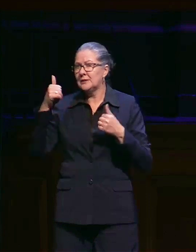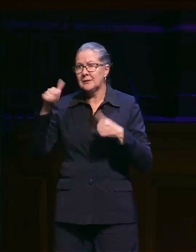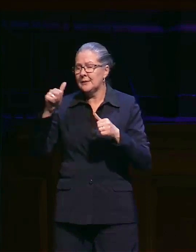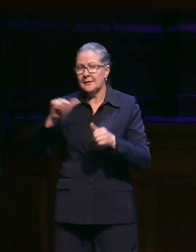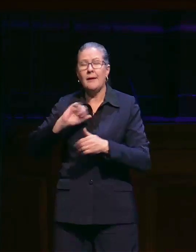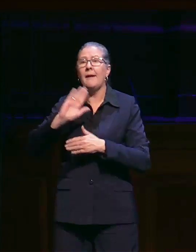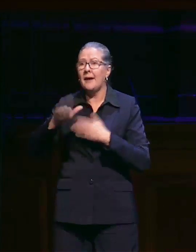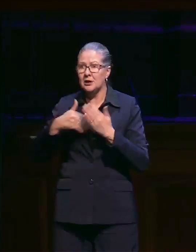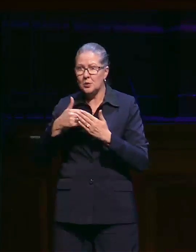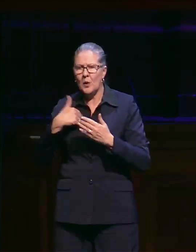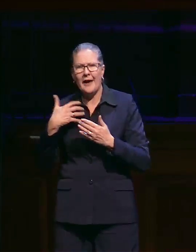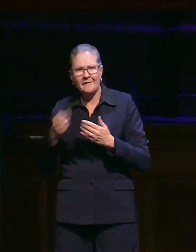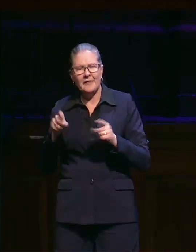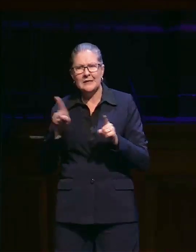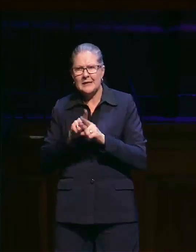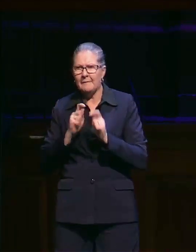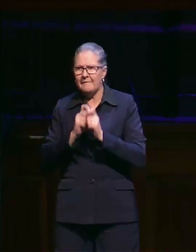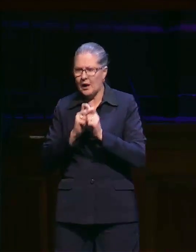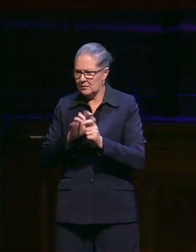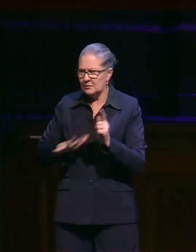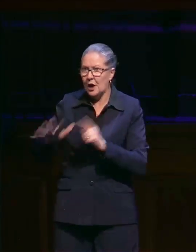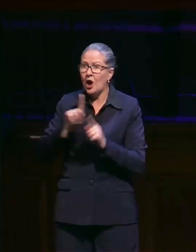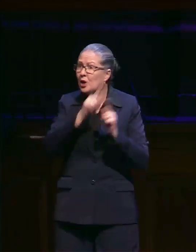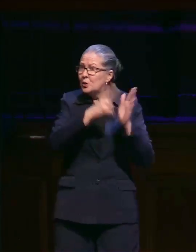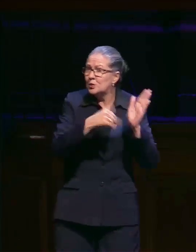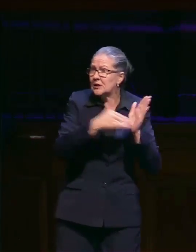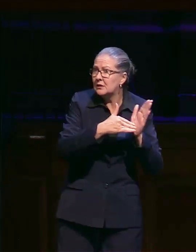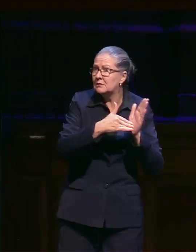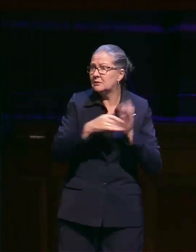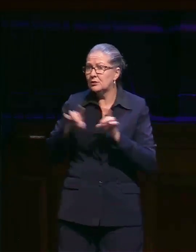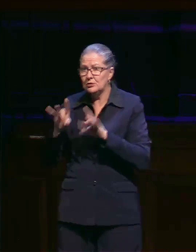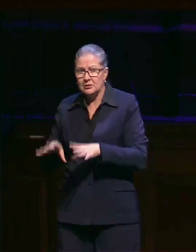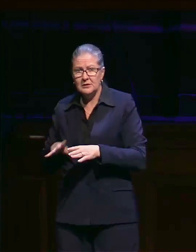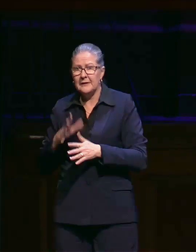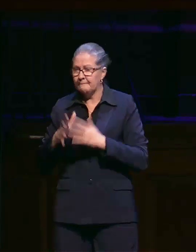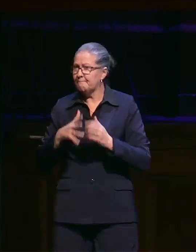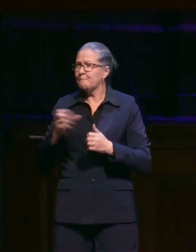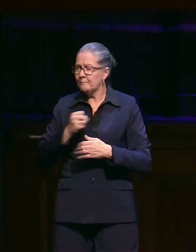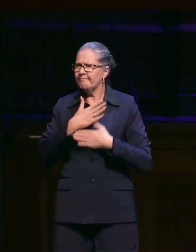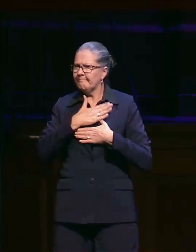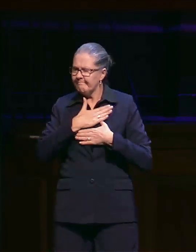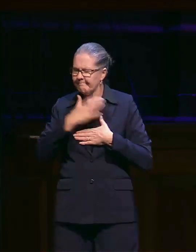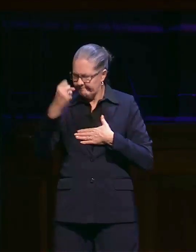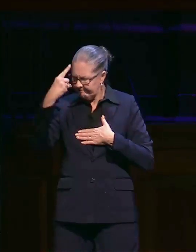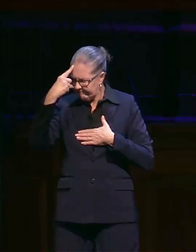values globally in the countries like New Zealand in Australia that means prioritizing international rules and norms